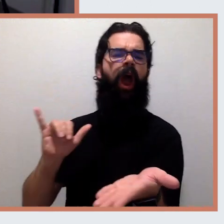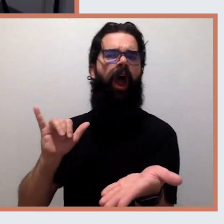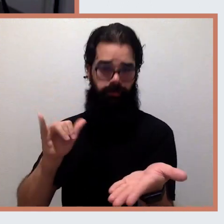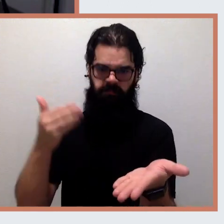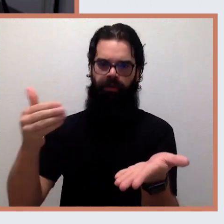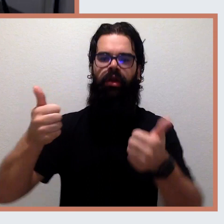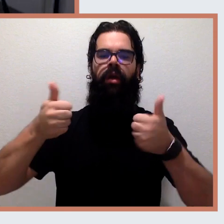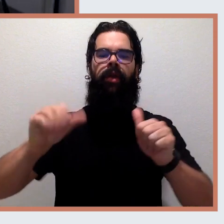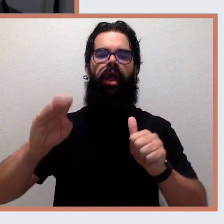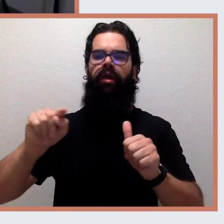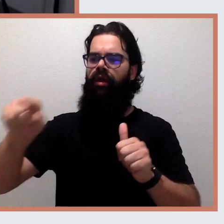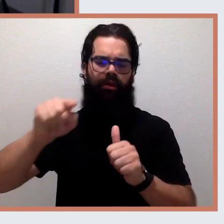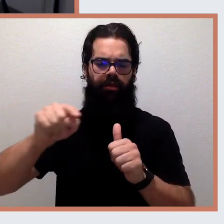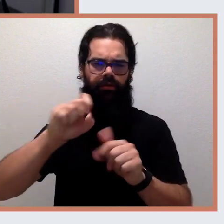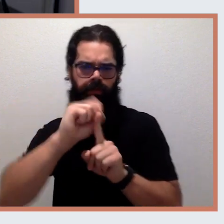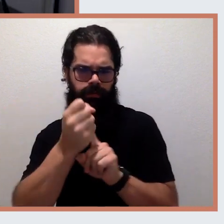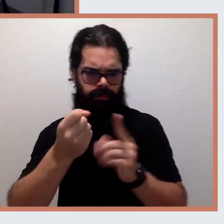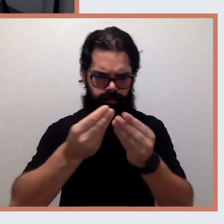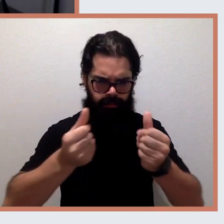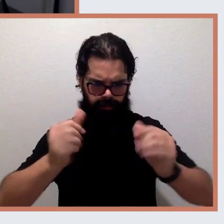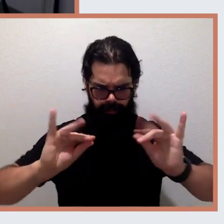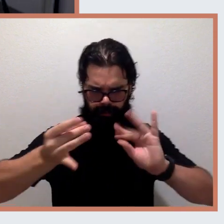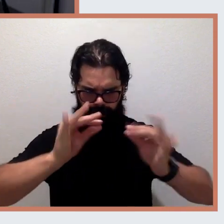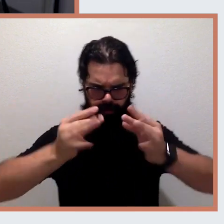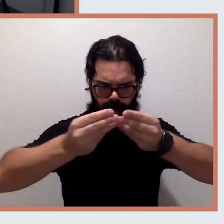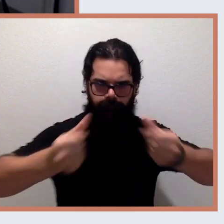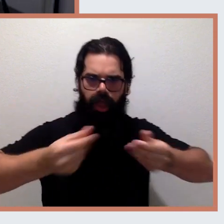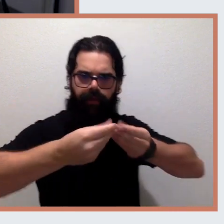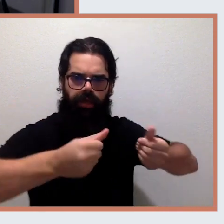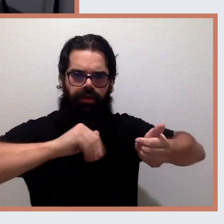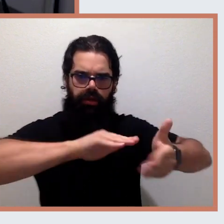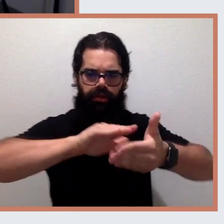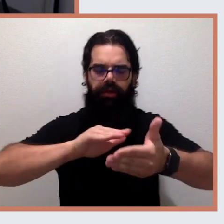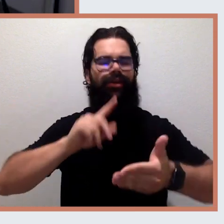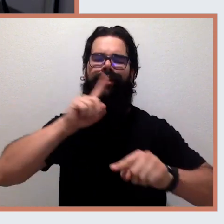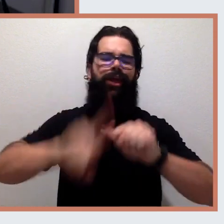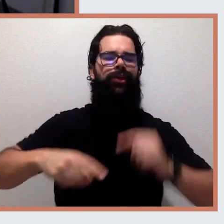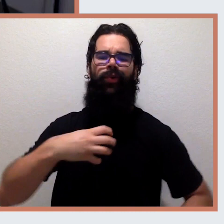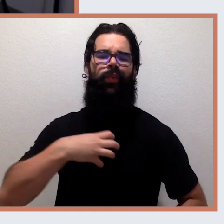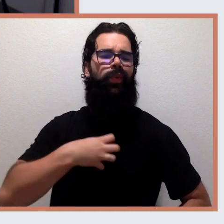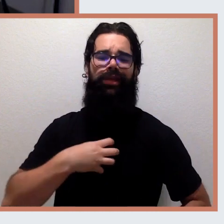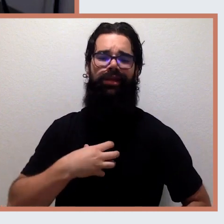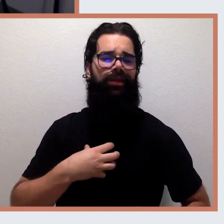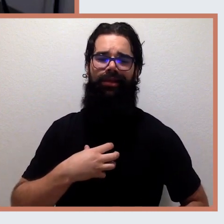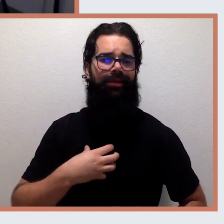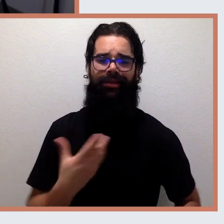That was pretty good, but let me show you a script that actually does, you know, and then they need solutions.